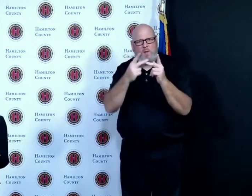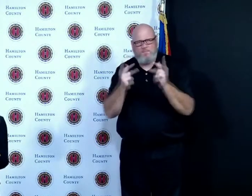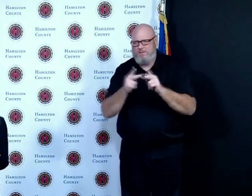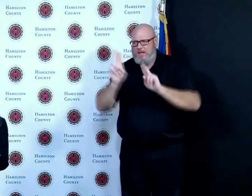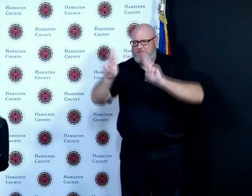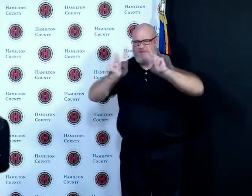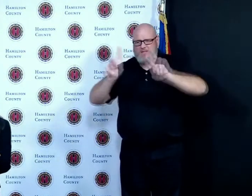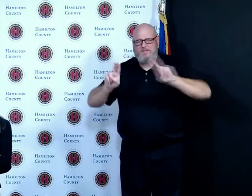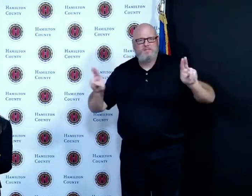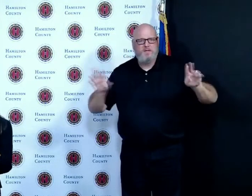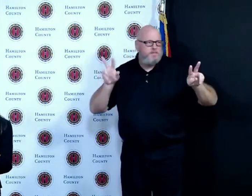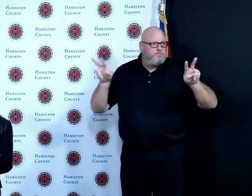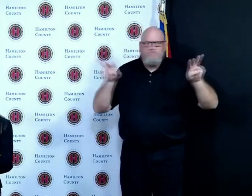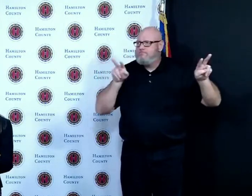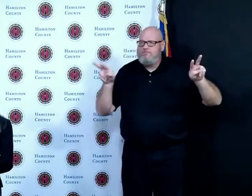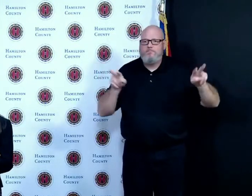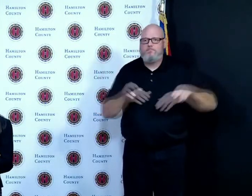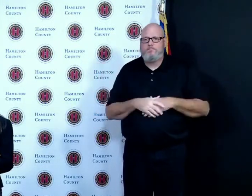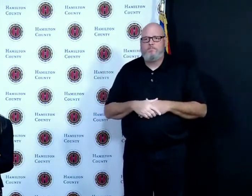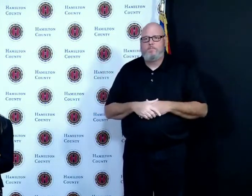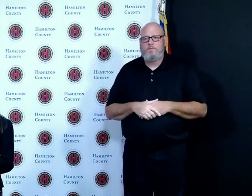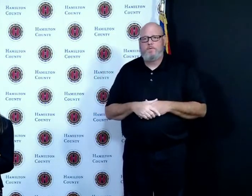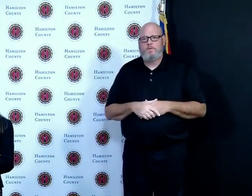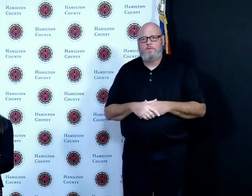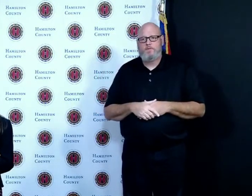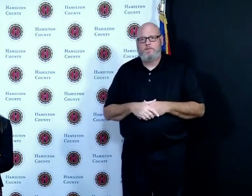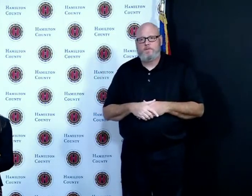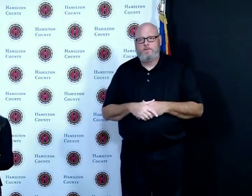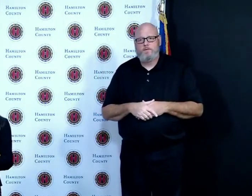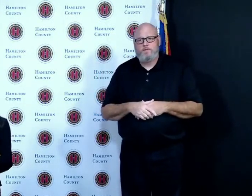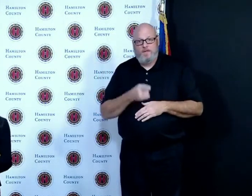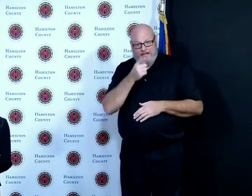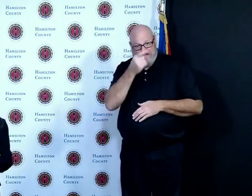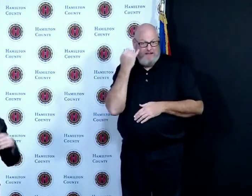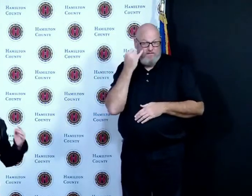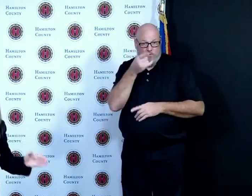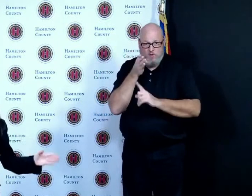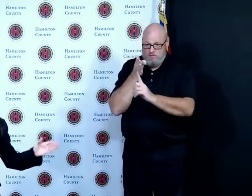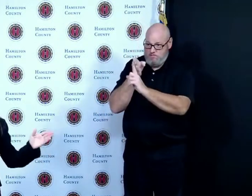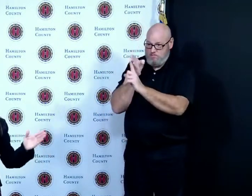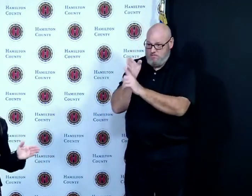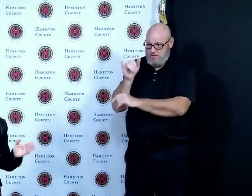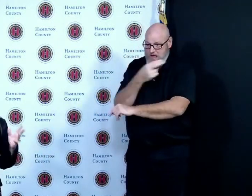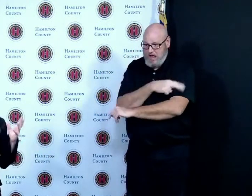getting together for the Super Bowl and I think we heard Greg say that so so thanks for tuning in